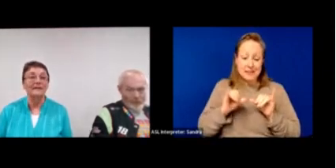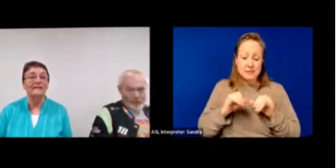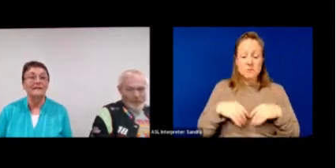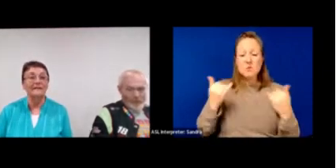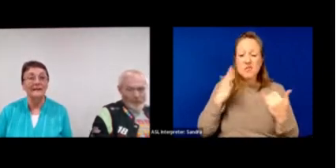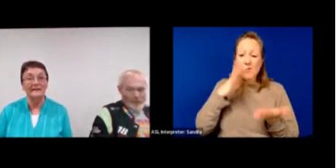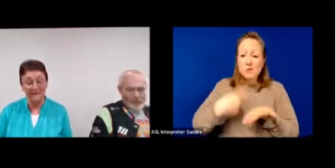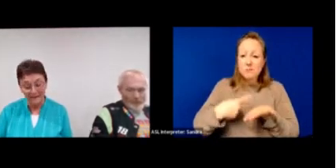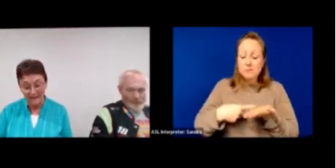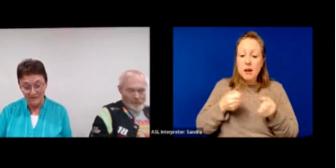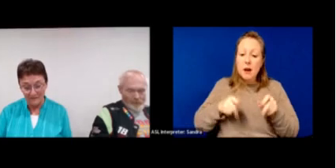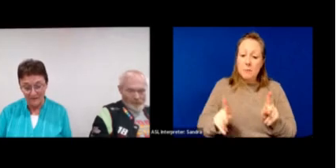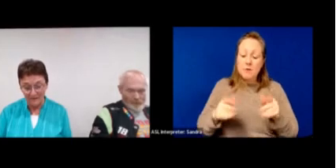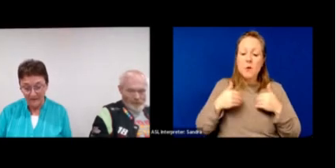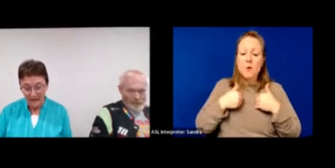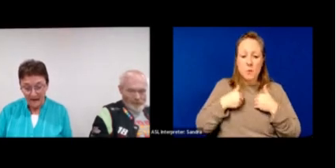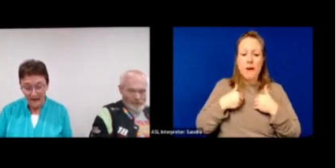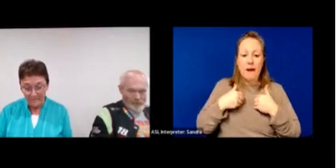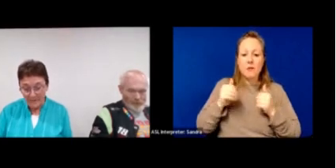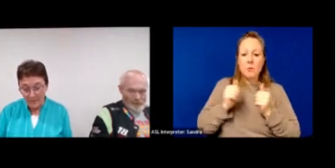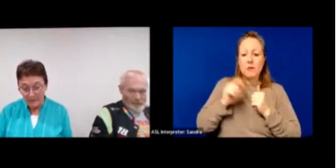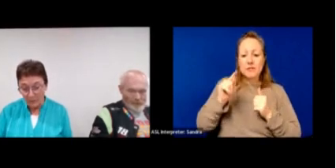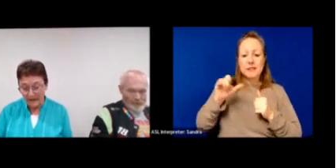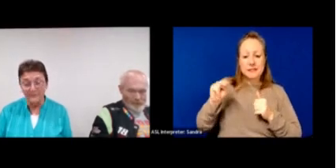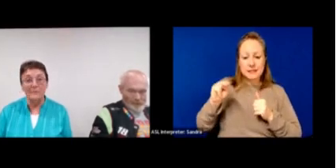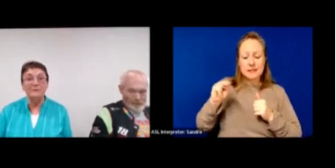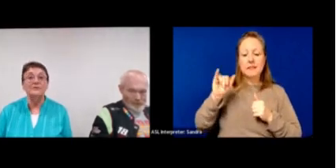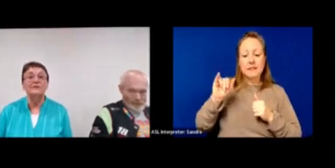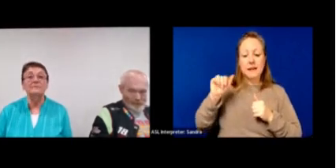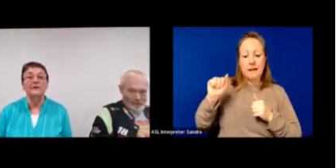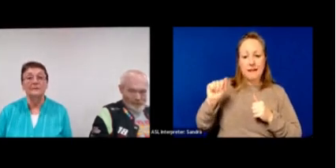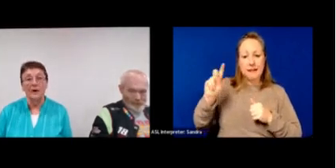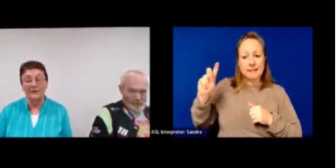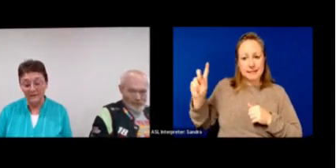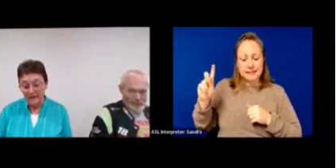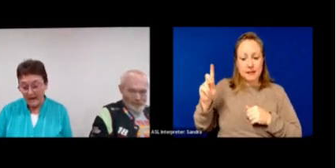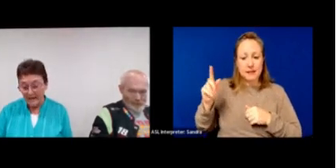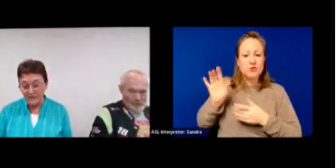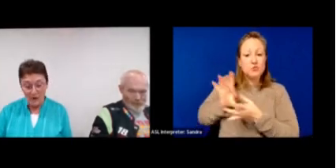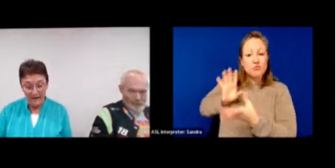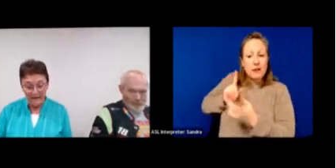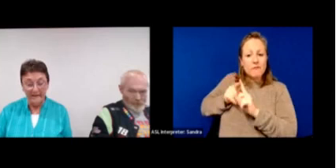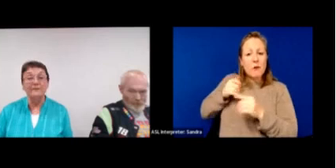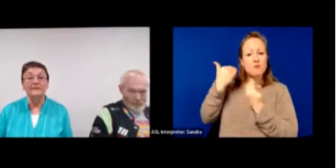Tennessee di DD agency to break away from a restricted funding model and try enabling